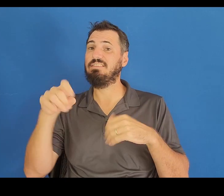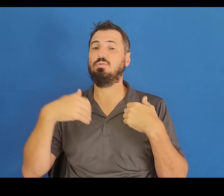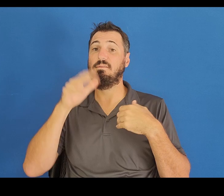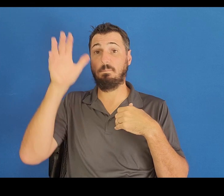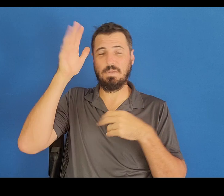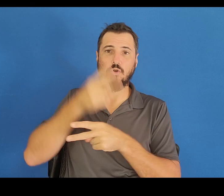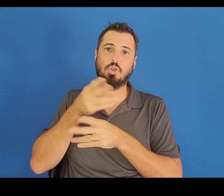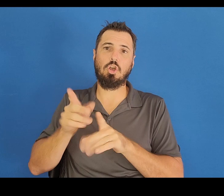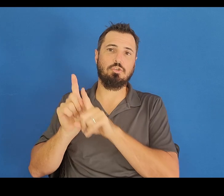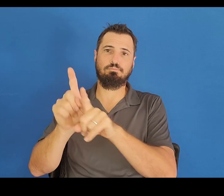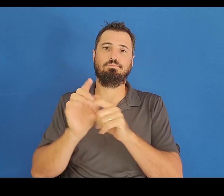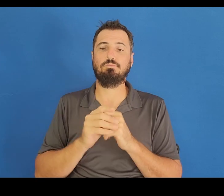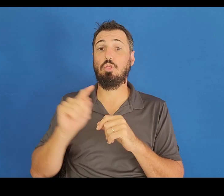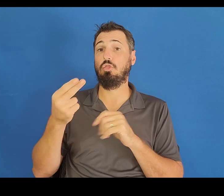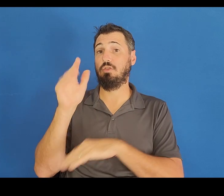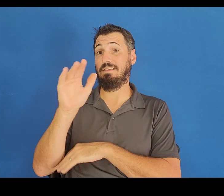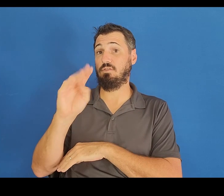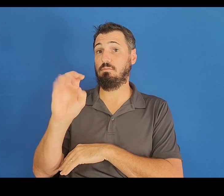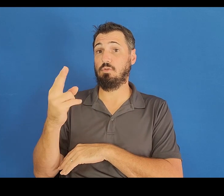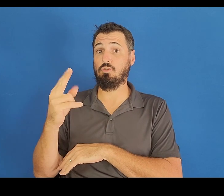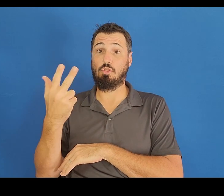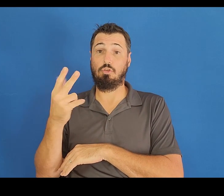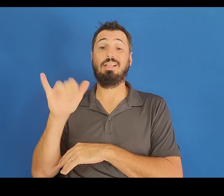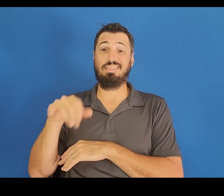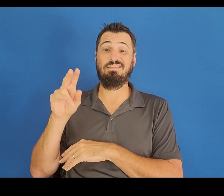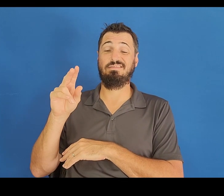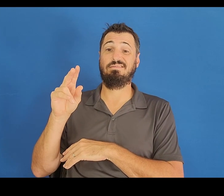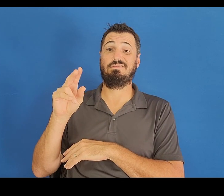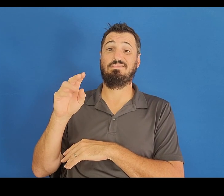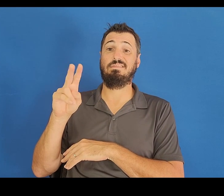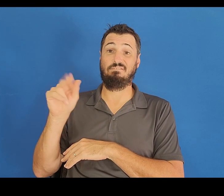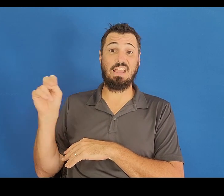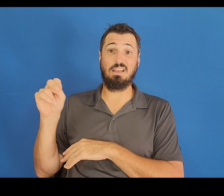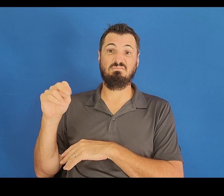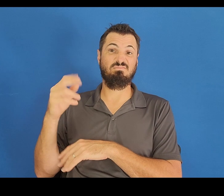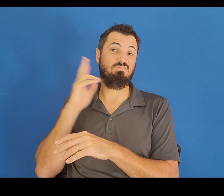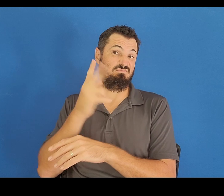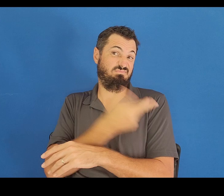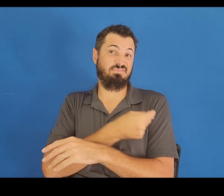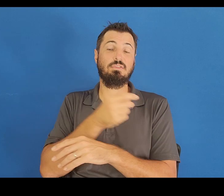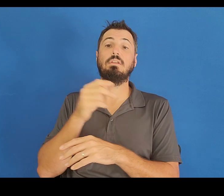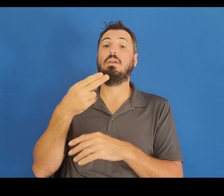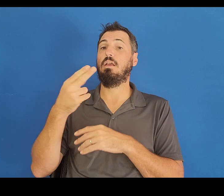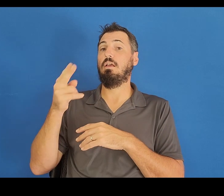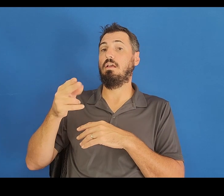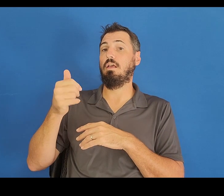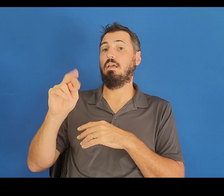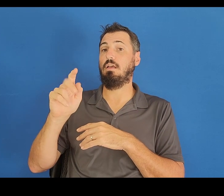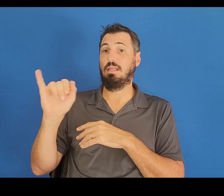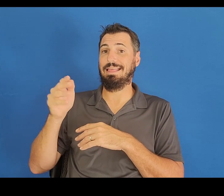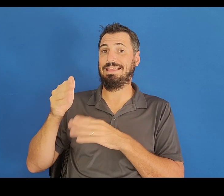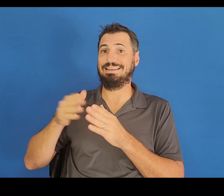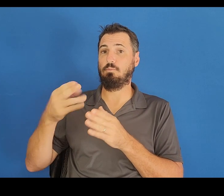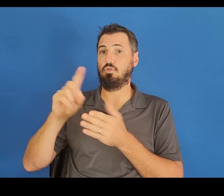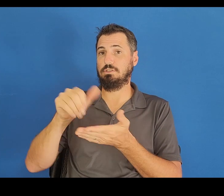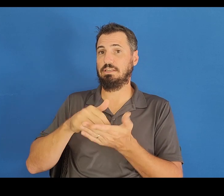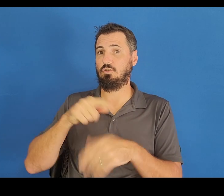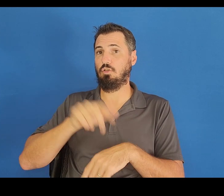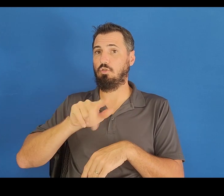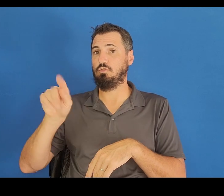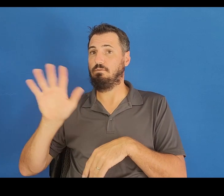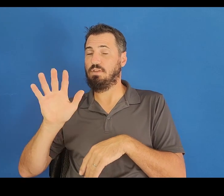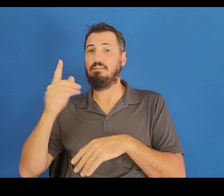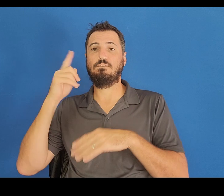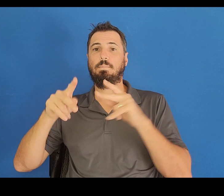This Thursday afternoon, March 3, the mobile hospital van will hold a vaccine clinic at the Hanalei Neighborhood Center from 3 to 5 p.m., open to ages 12 and older